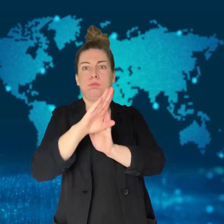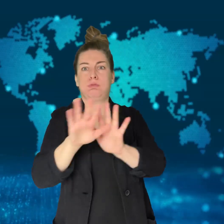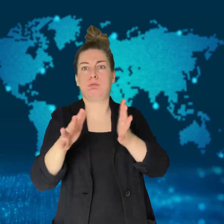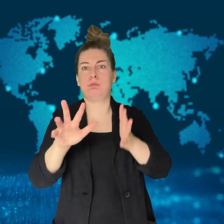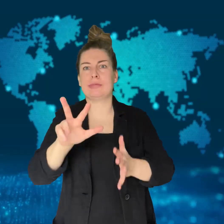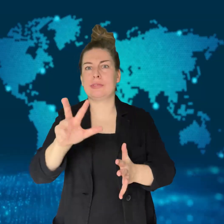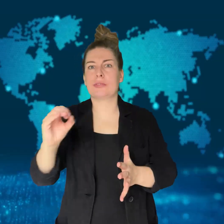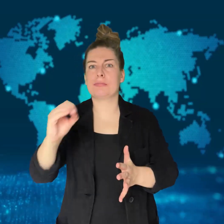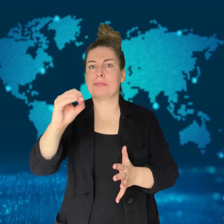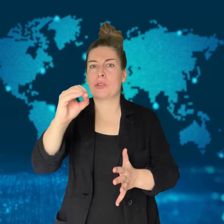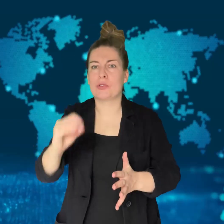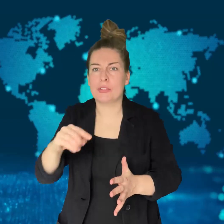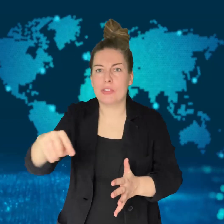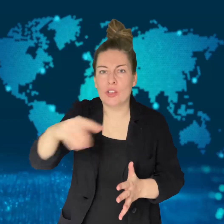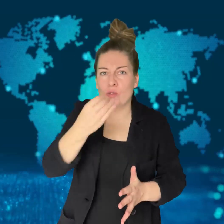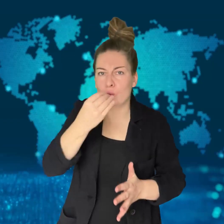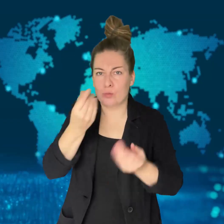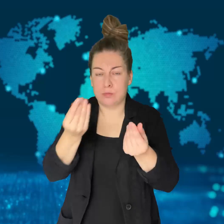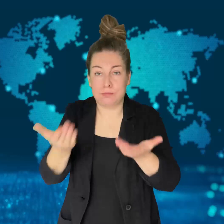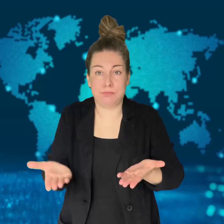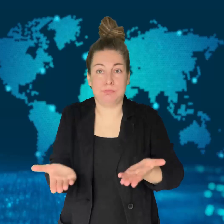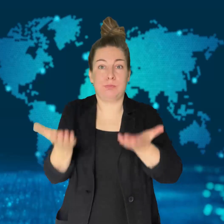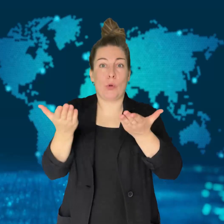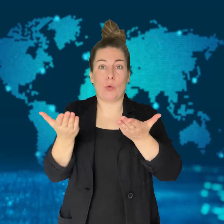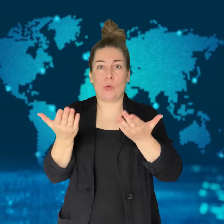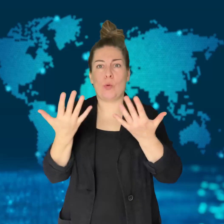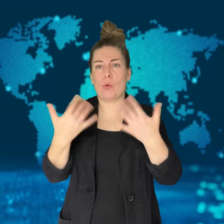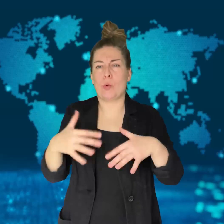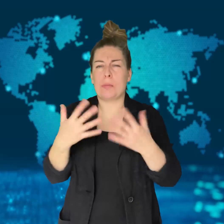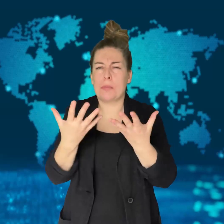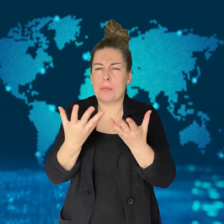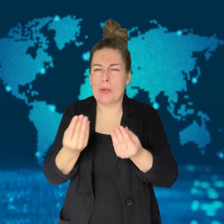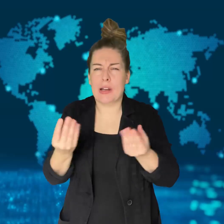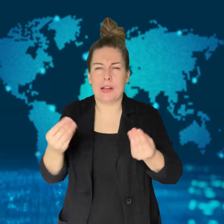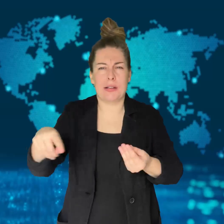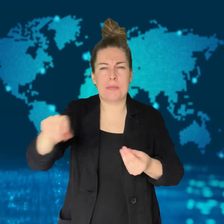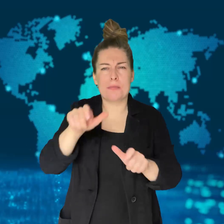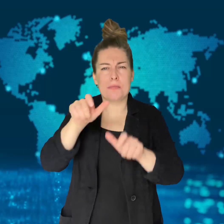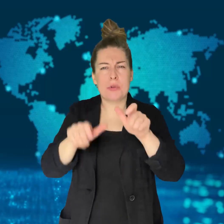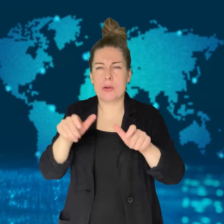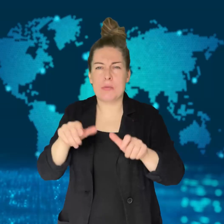and food prices have increased.